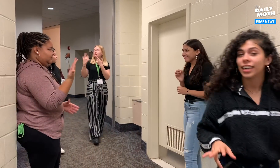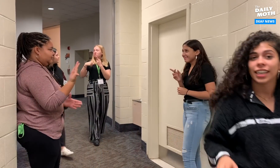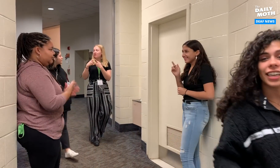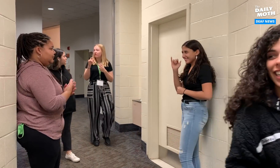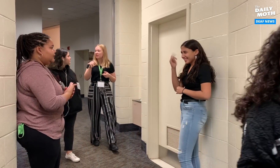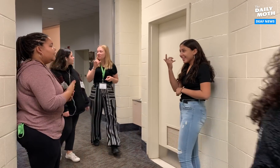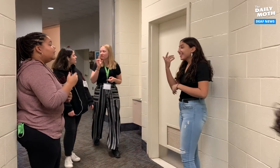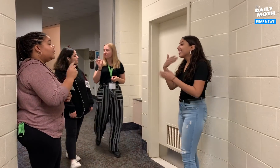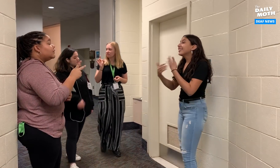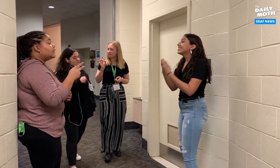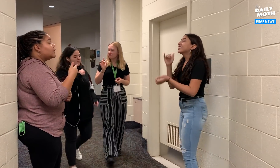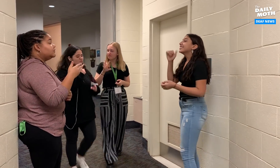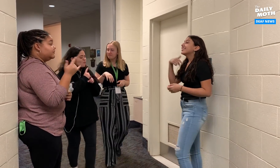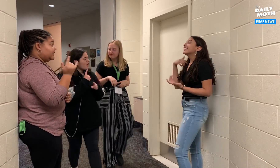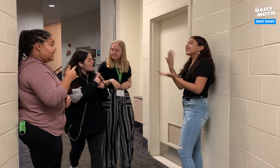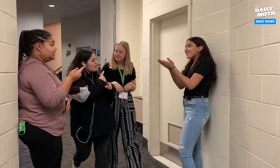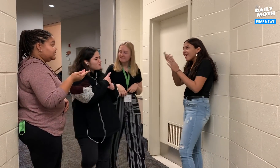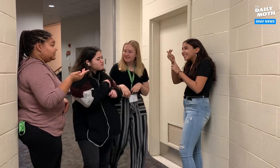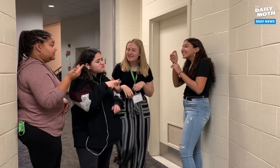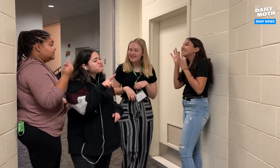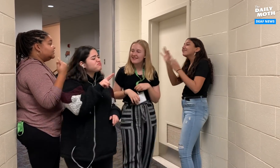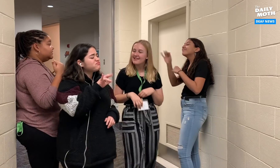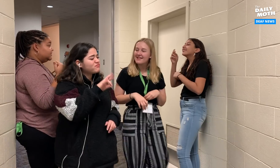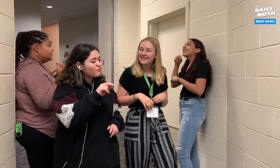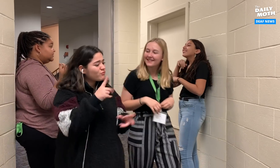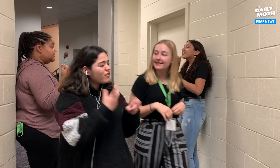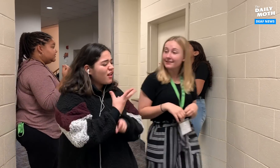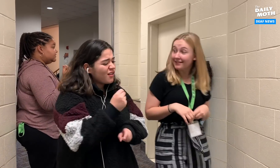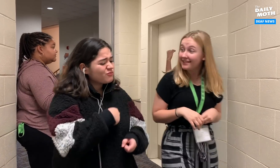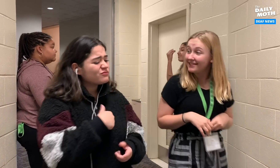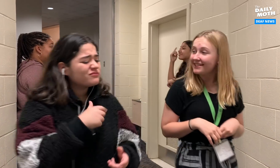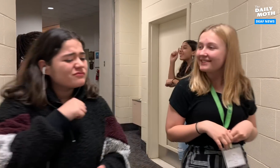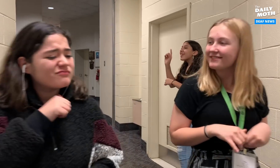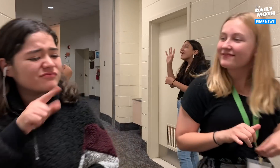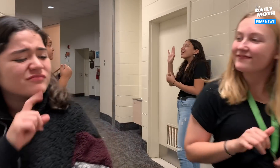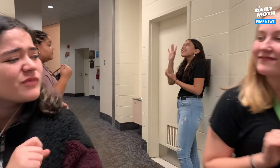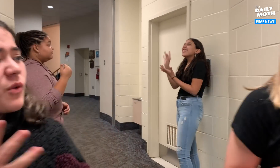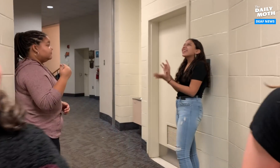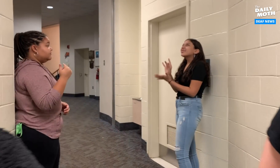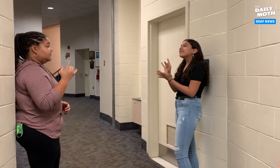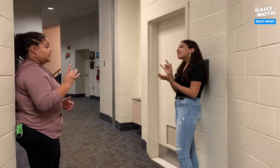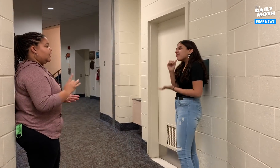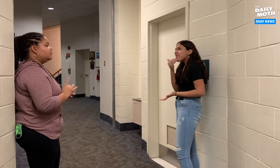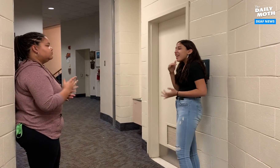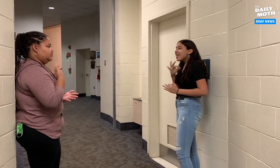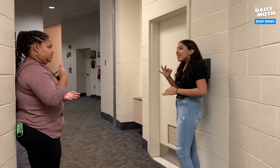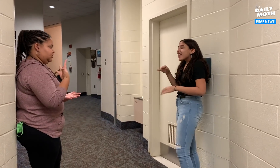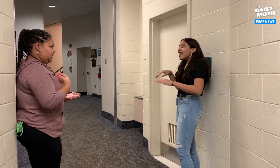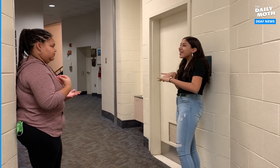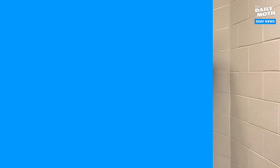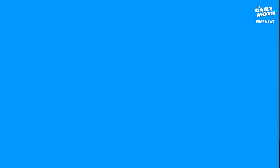Why did they have to interrupt? Okay, anyways so I arrived at the hotel... Right, and they even won and I wasn’t there to see it! For about 8 hours which isn’t bad.